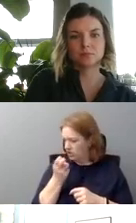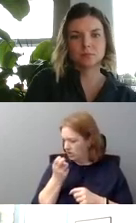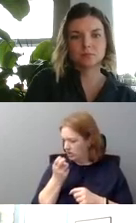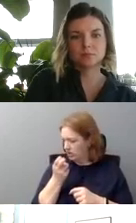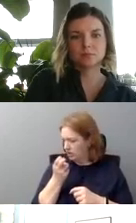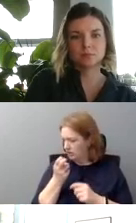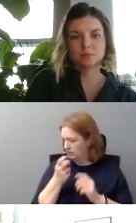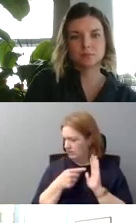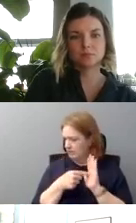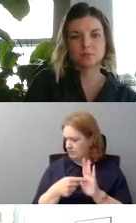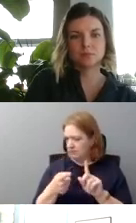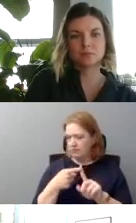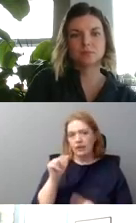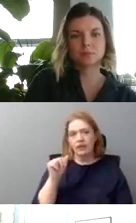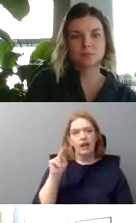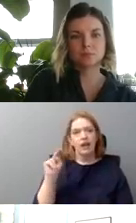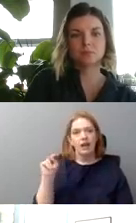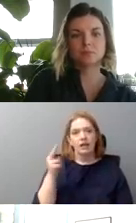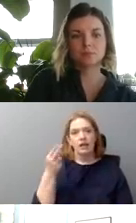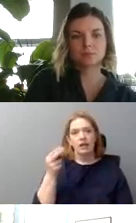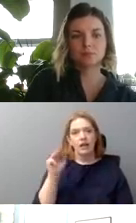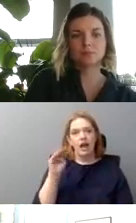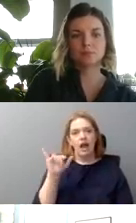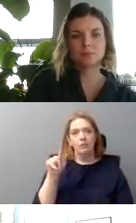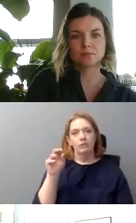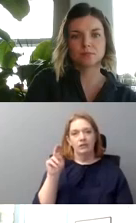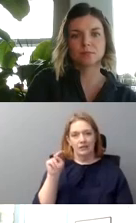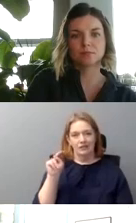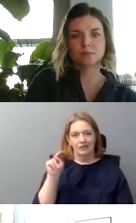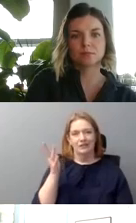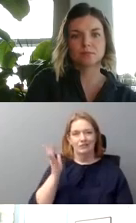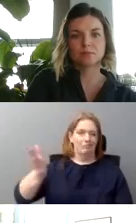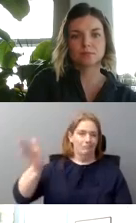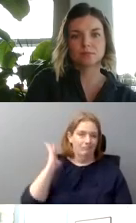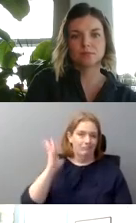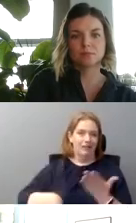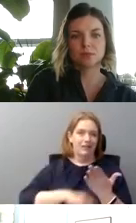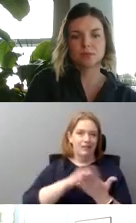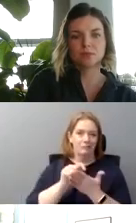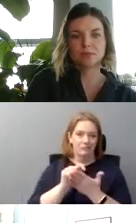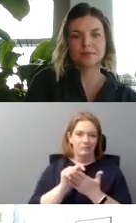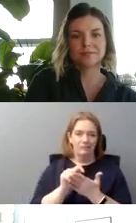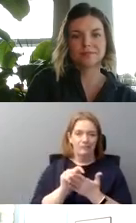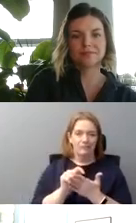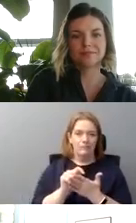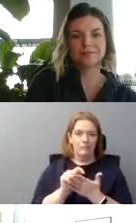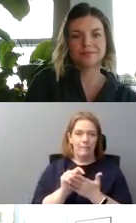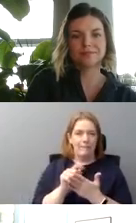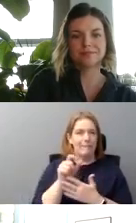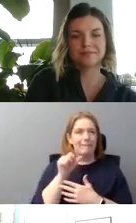Anne Hamilton the place but yeah. I don't think that he was going to transform anything,